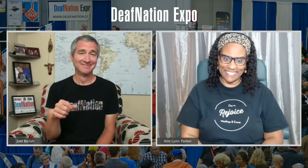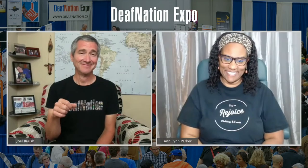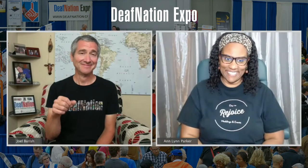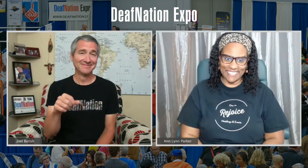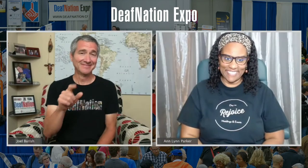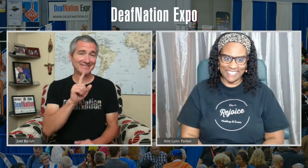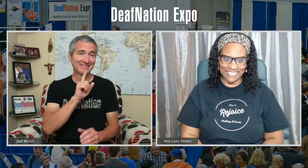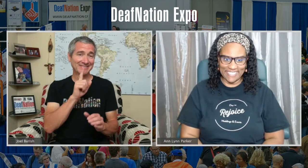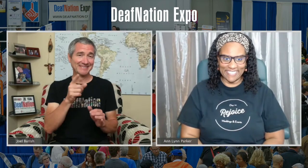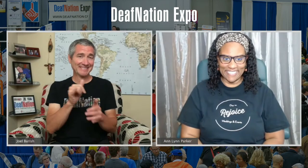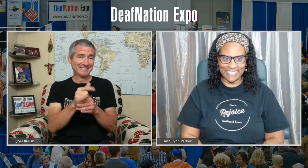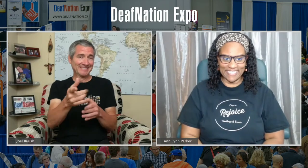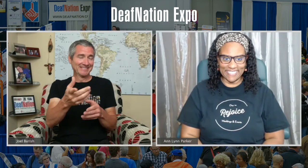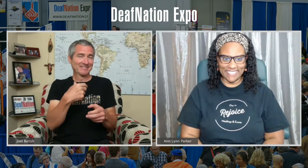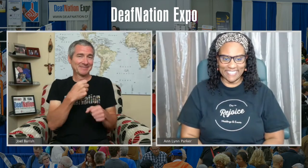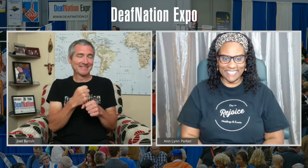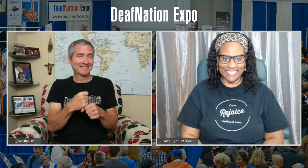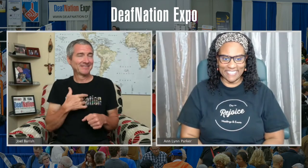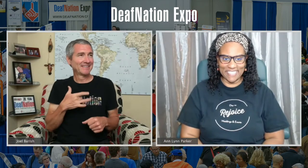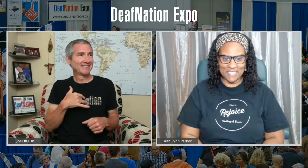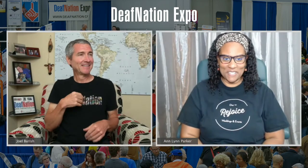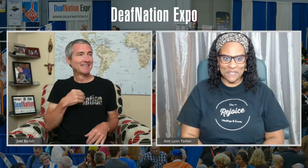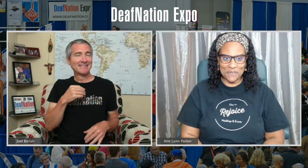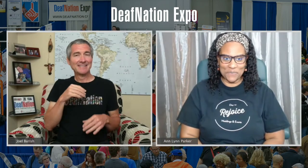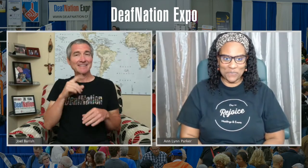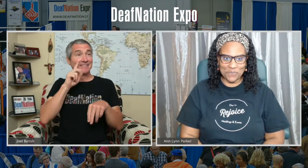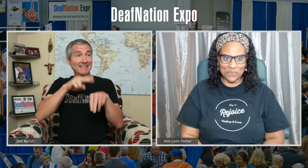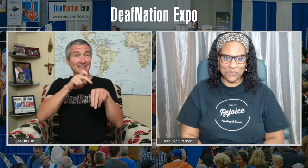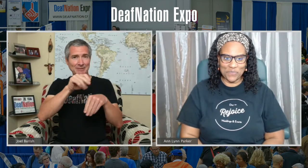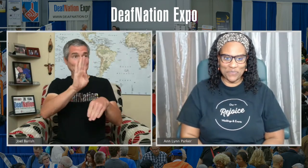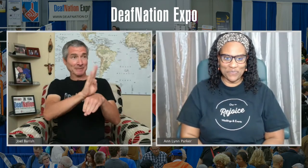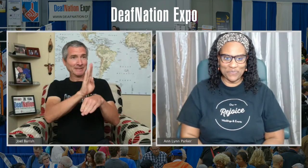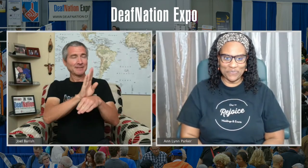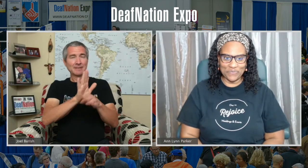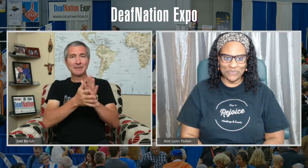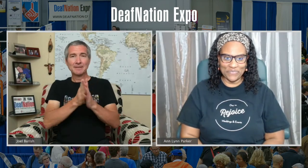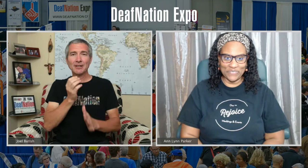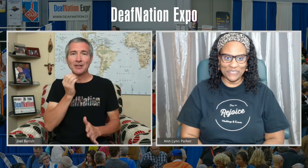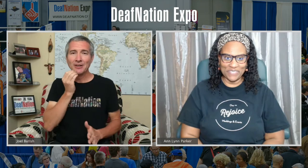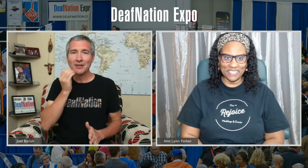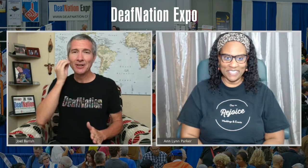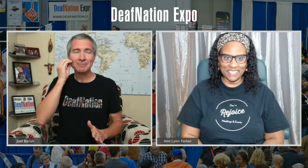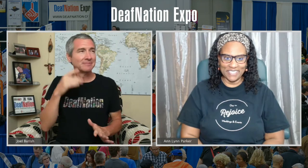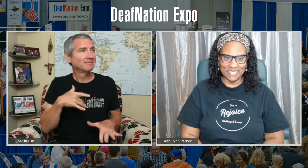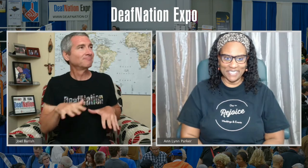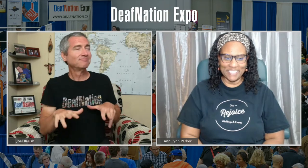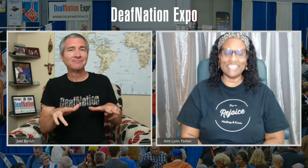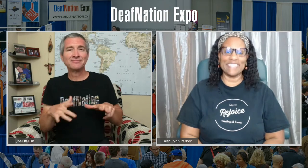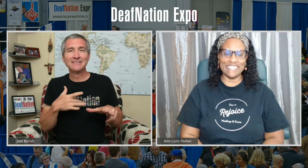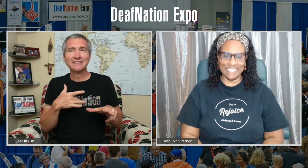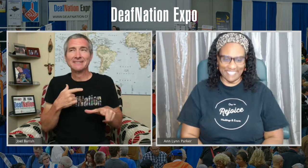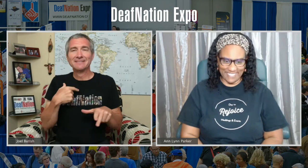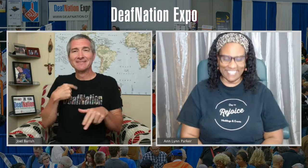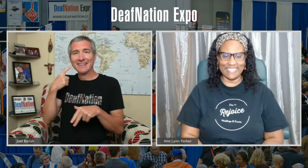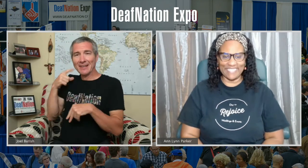Yes. You made me feel like… The DeafNation Expo business was becoming a home.